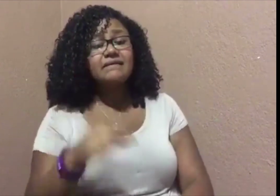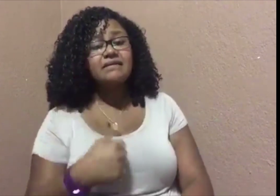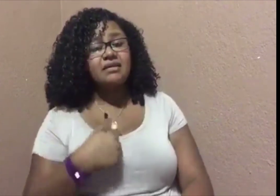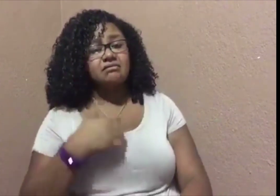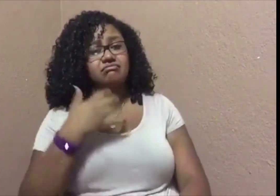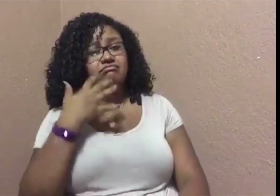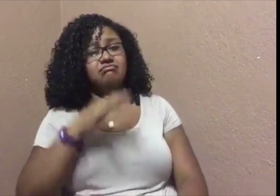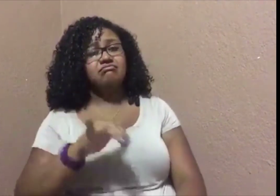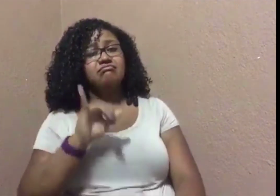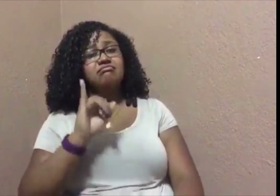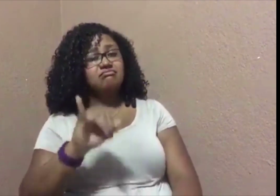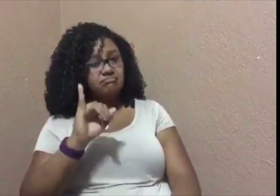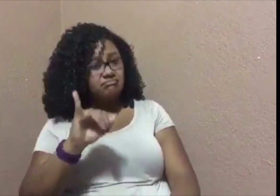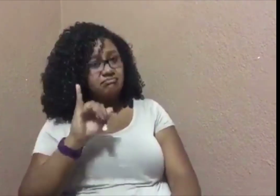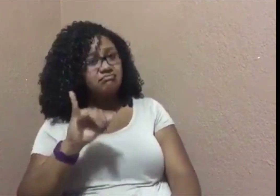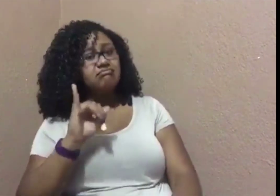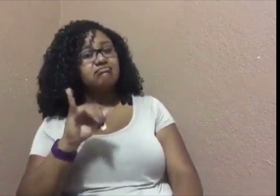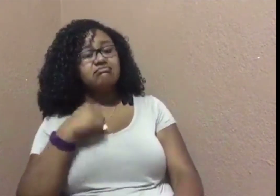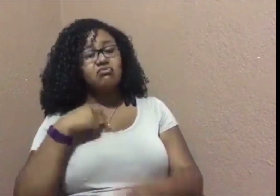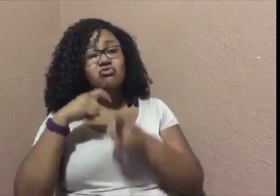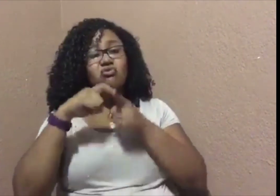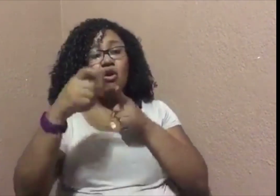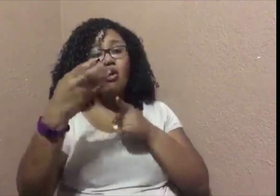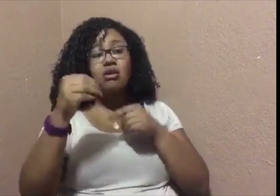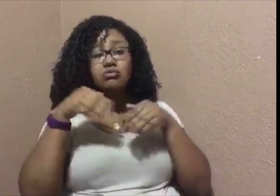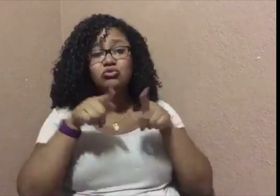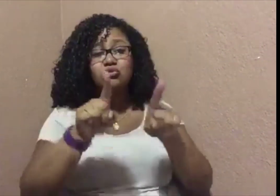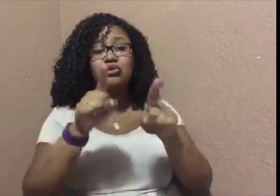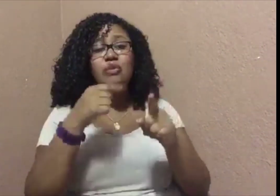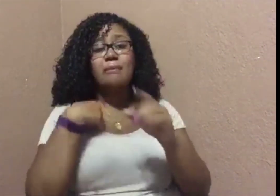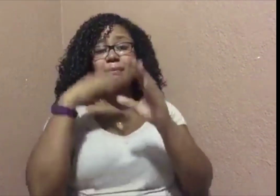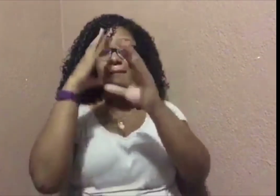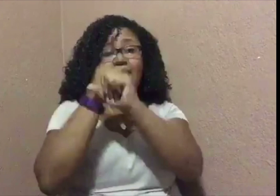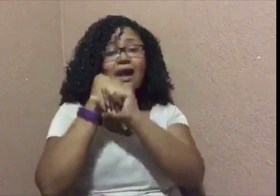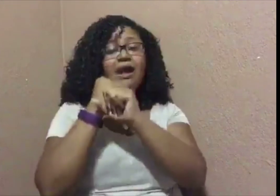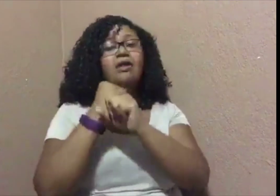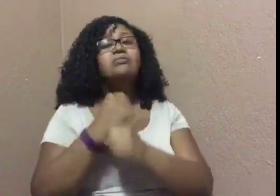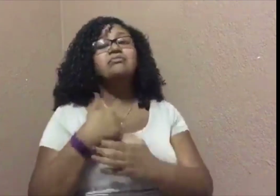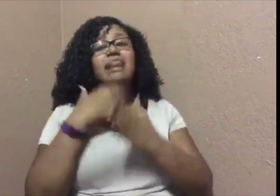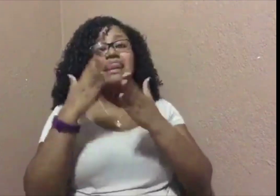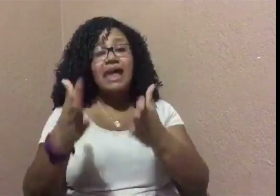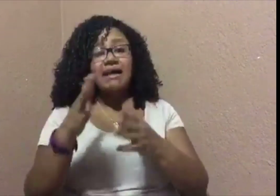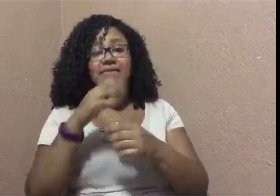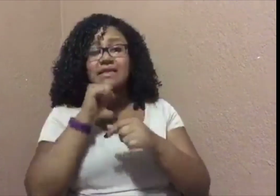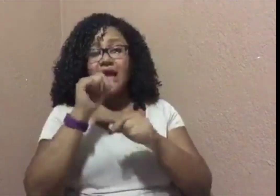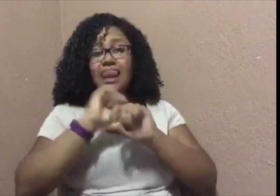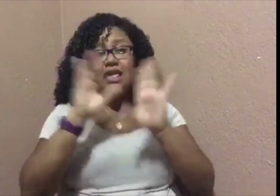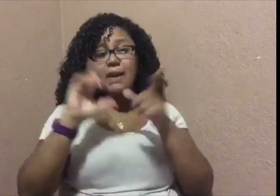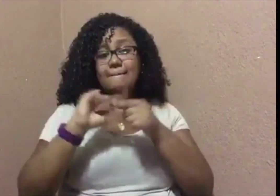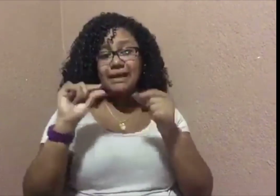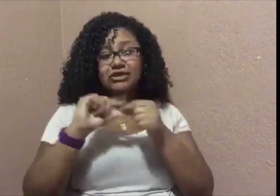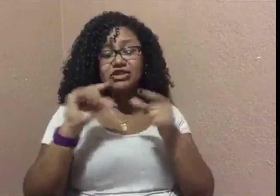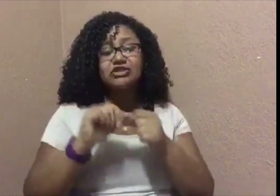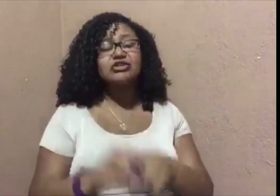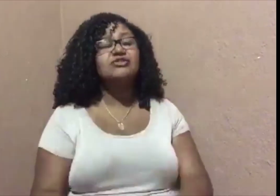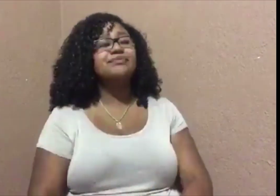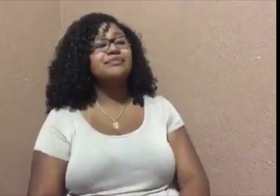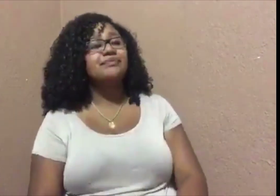I was horrified. That’s when I learned I had called him that night in my blackout left an incomprehensible voicemail